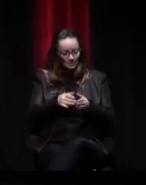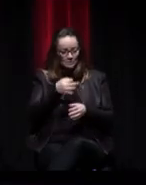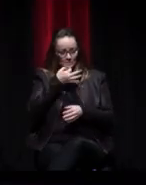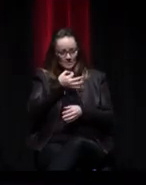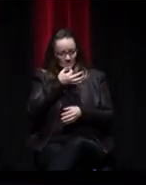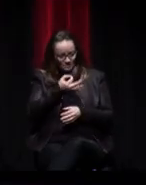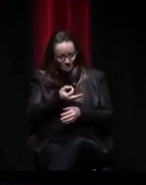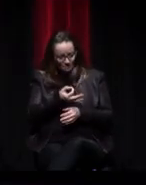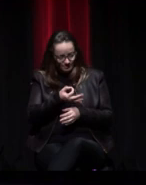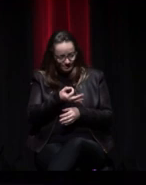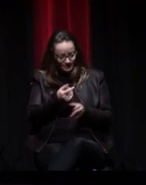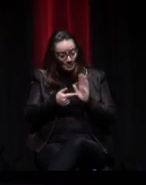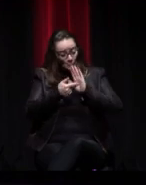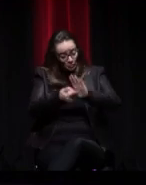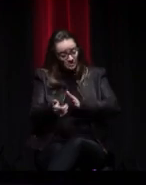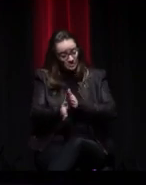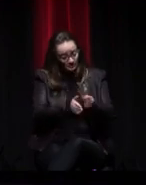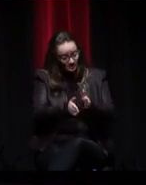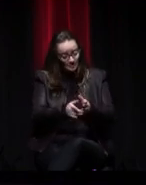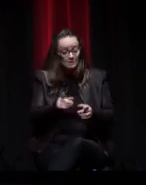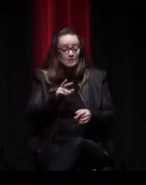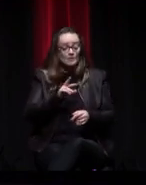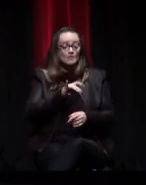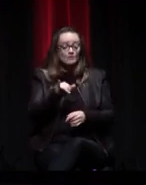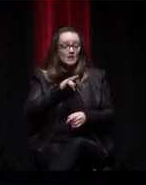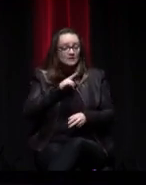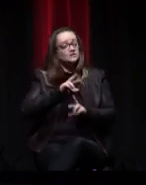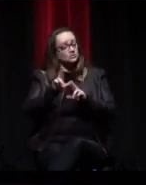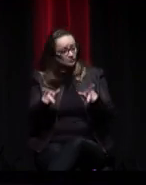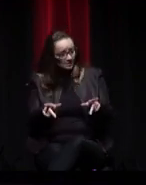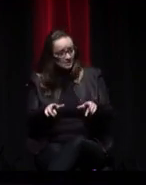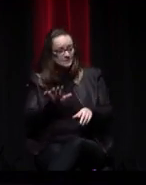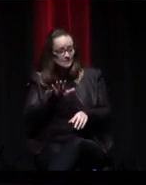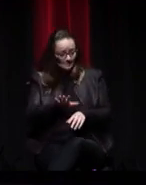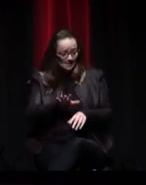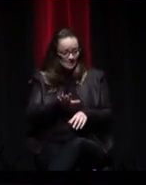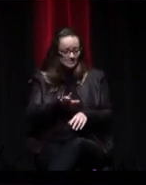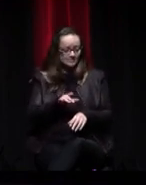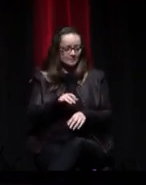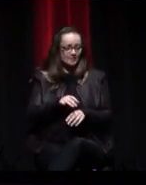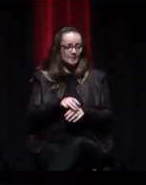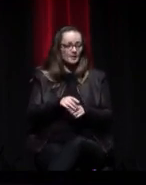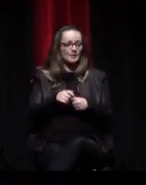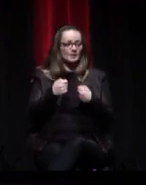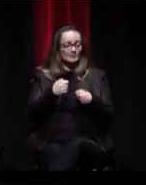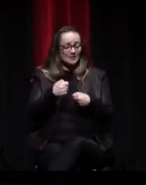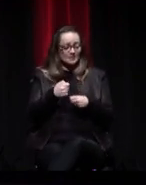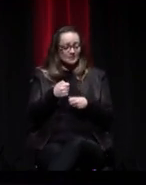They'll be divergent, but not on the ascertainment of facts.